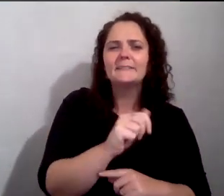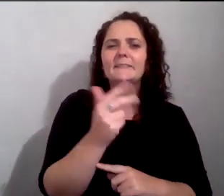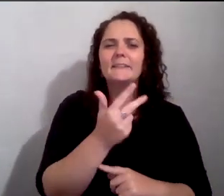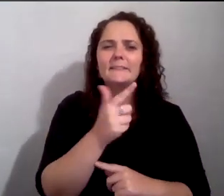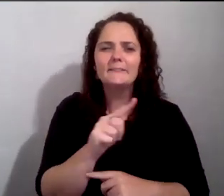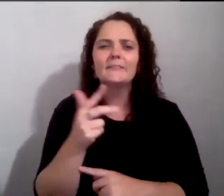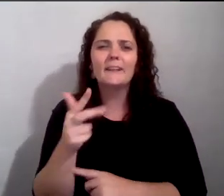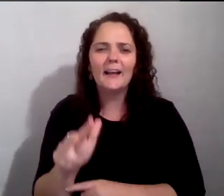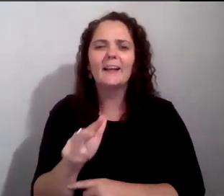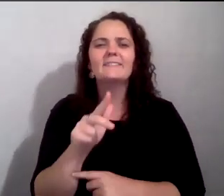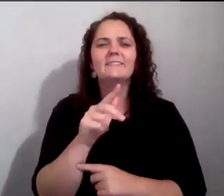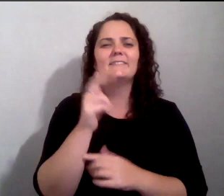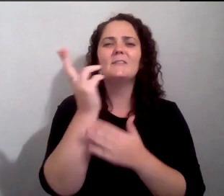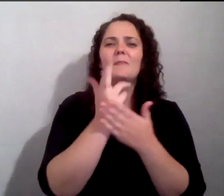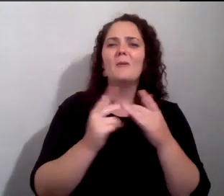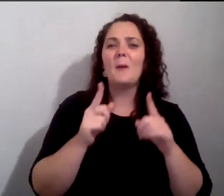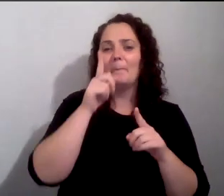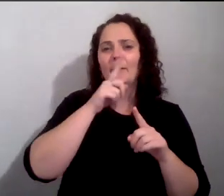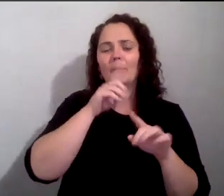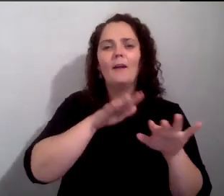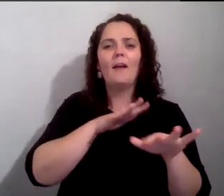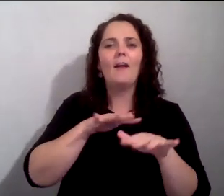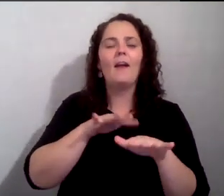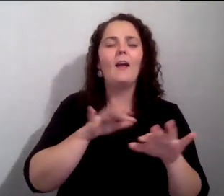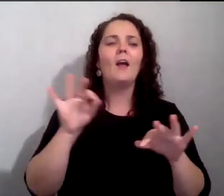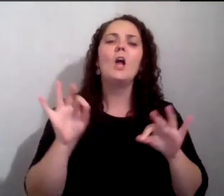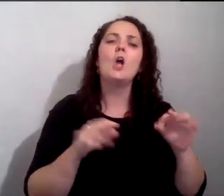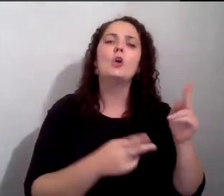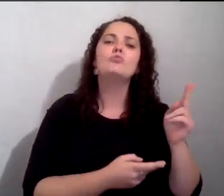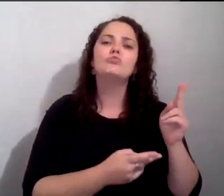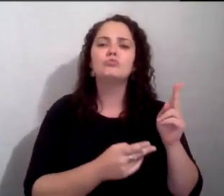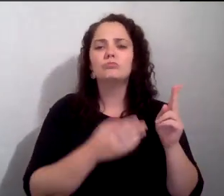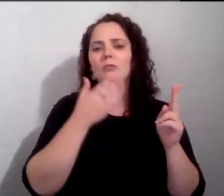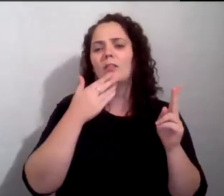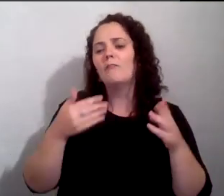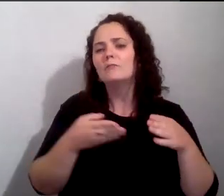these are street scenes full of people promenading along or relaxing along the